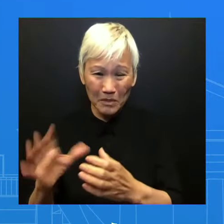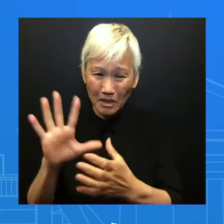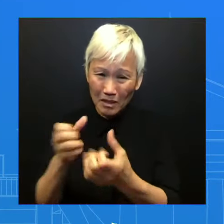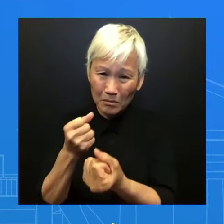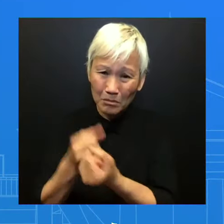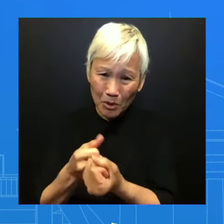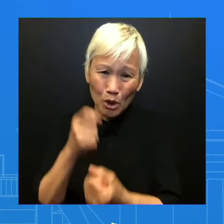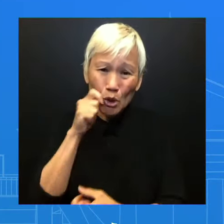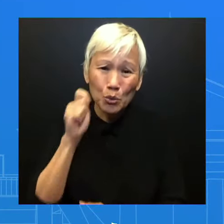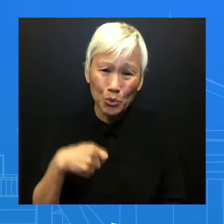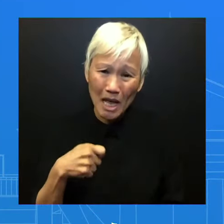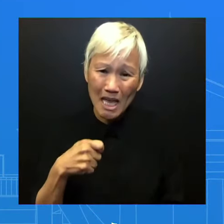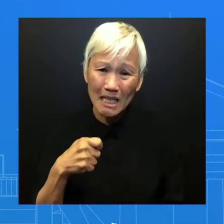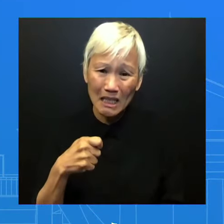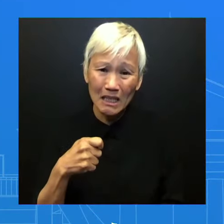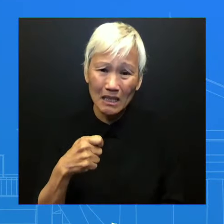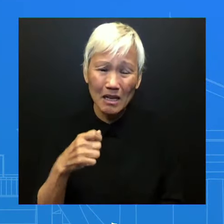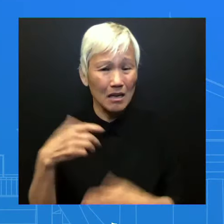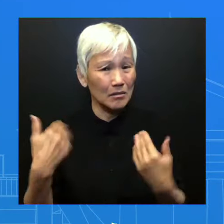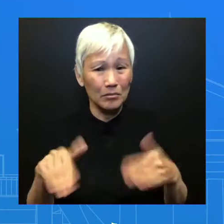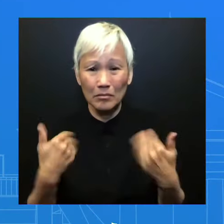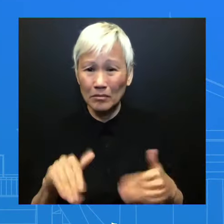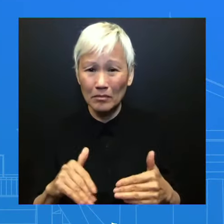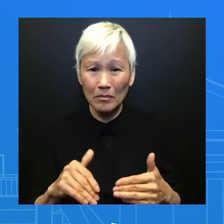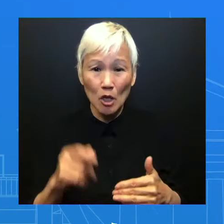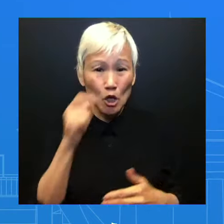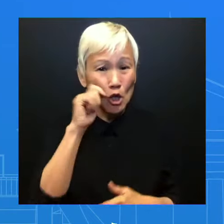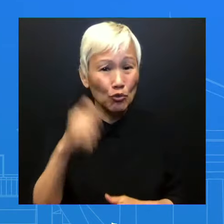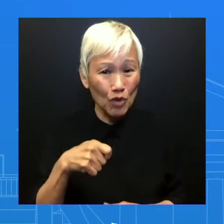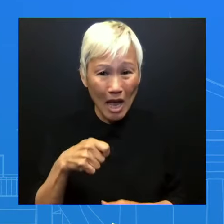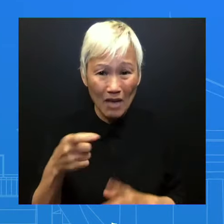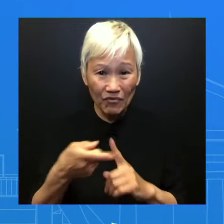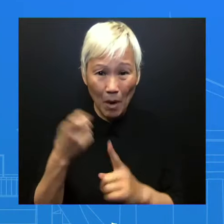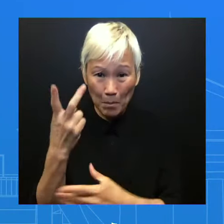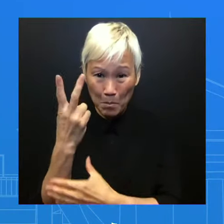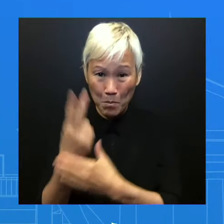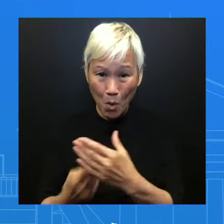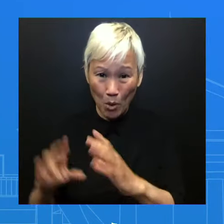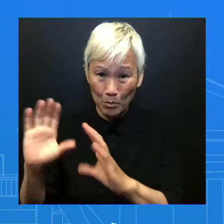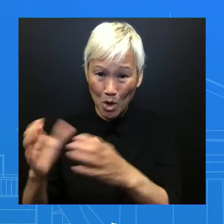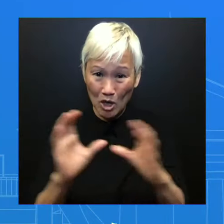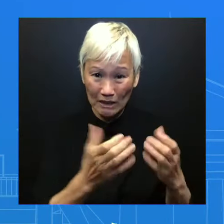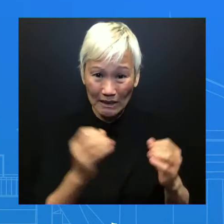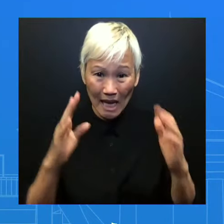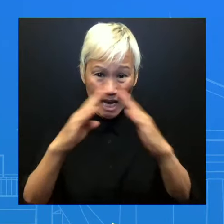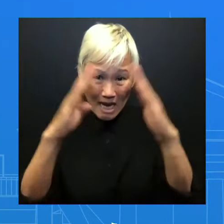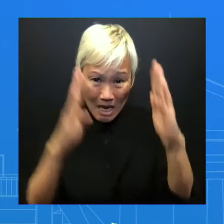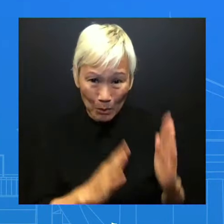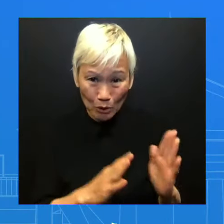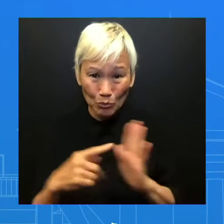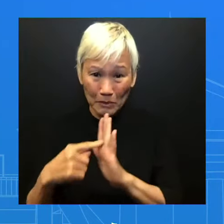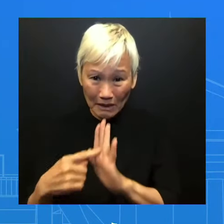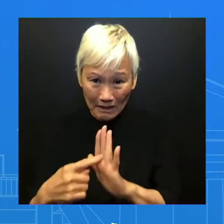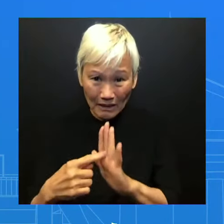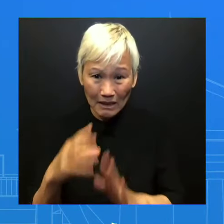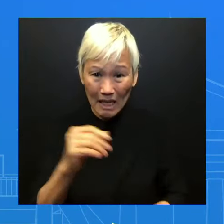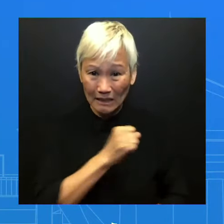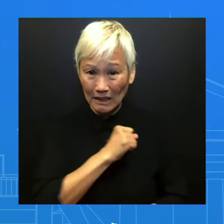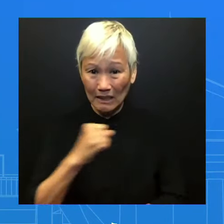Ukraine from members of both parties, in both the House and the Senate. And so -- and we expect that to continue,